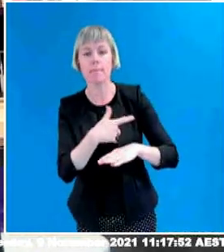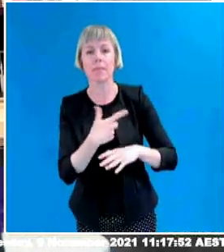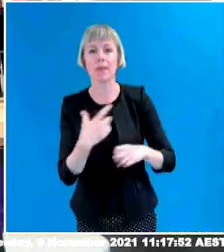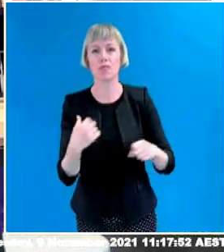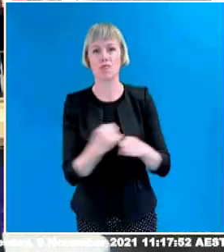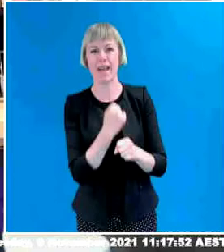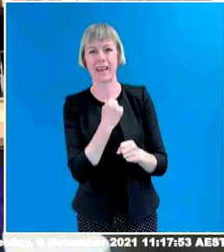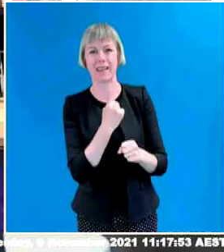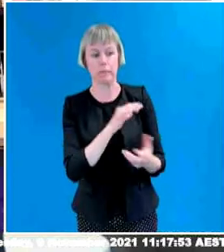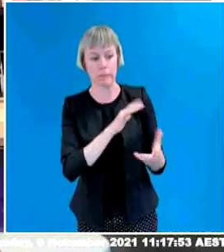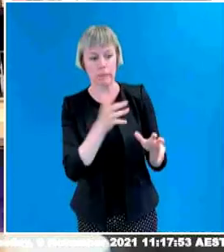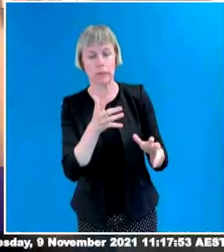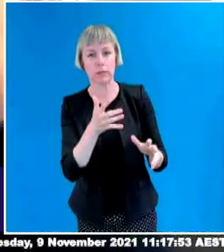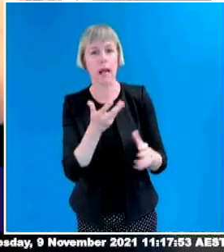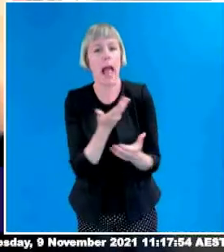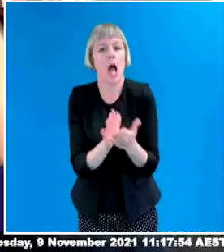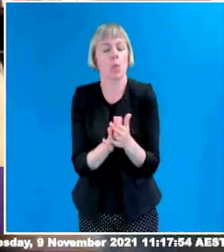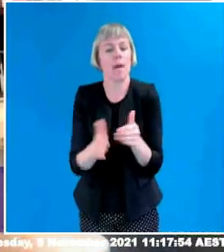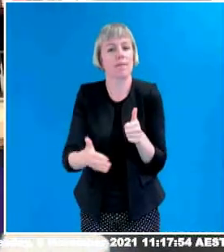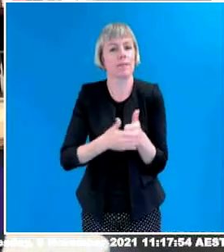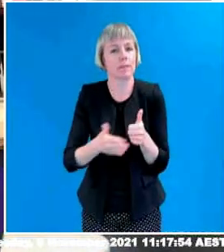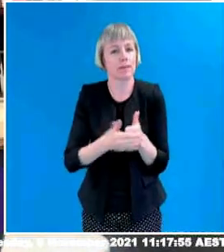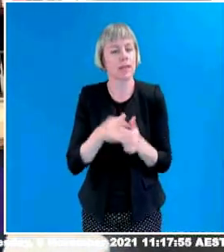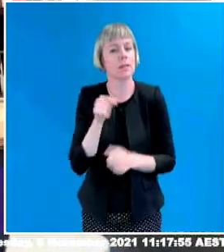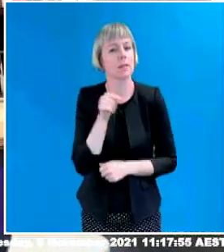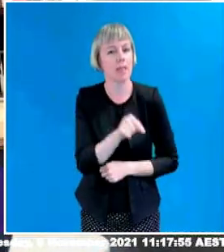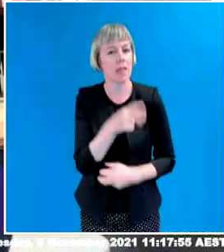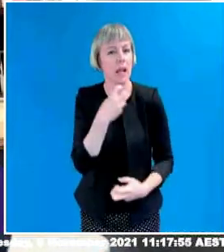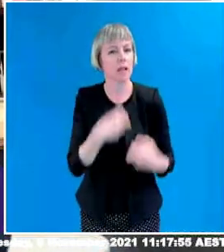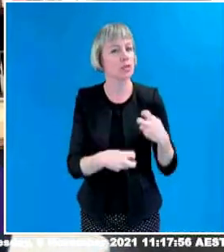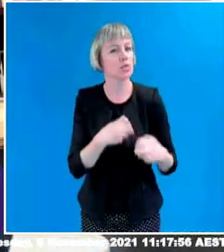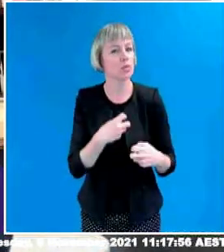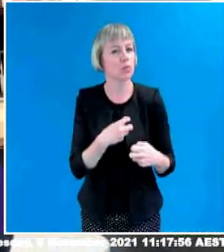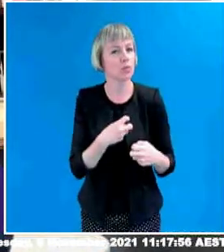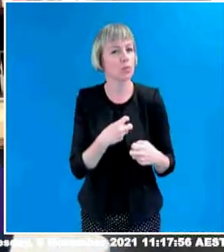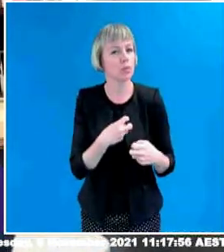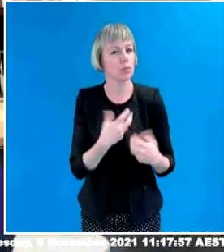How might we come up with a plan to remediate or address that problem?